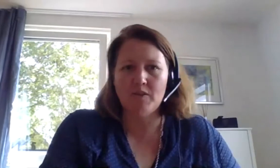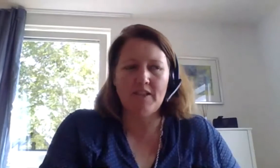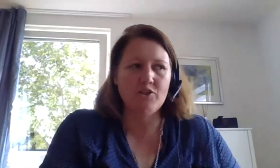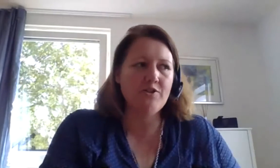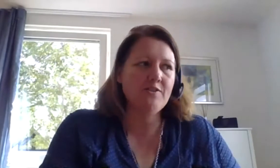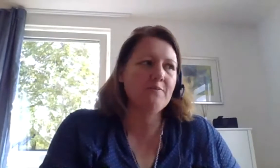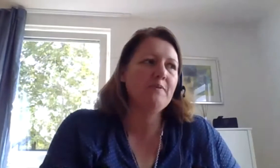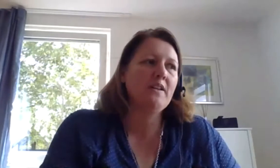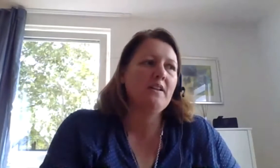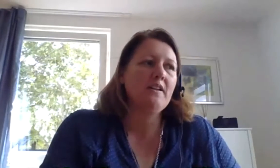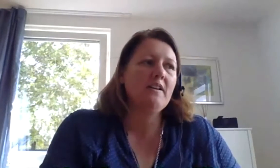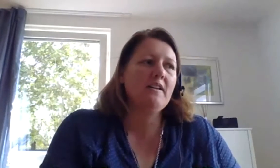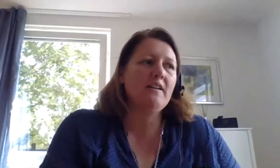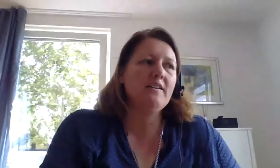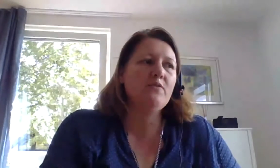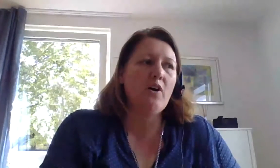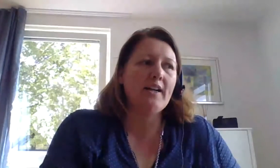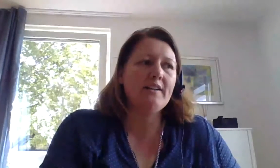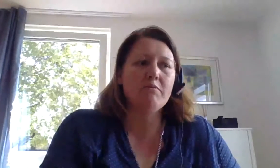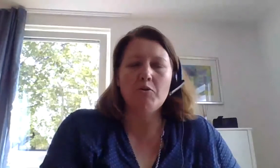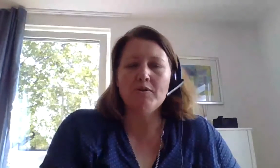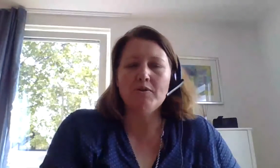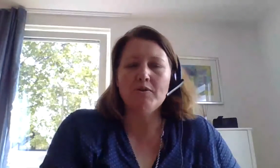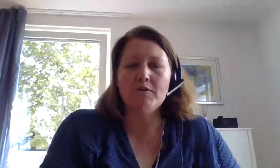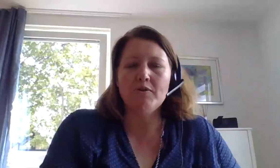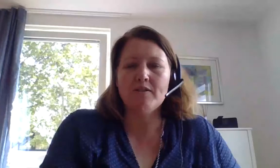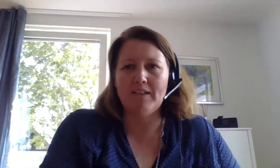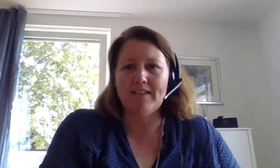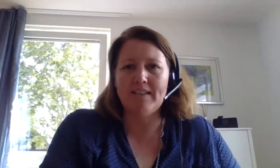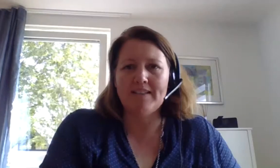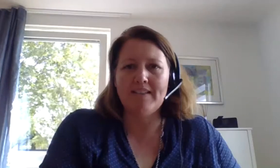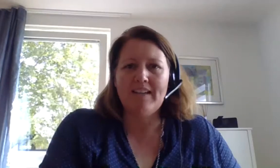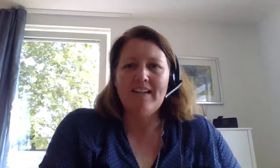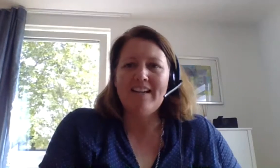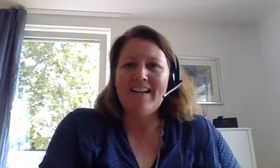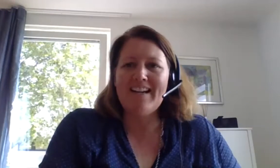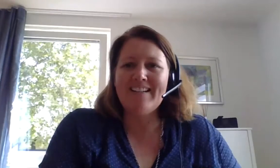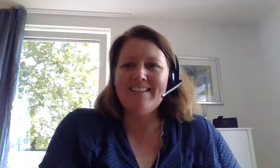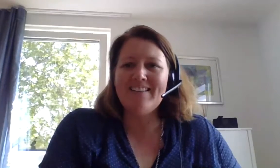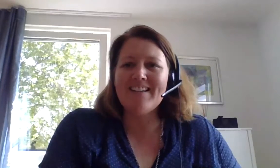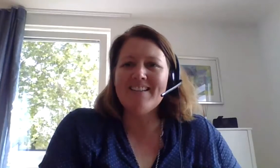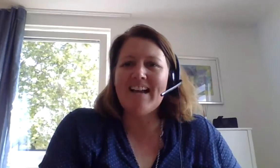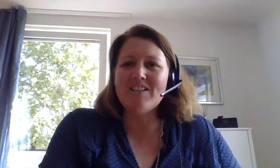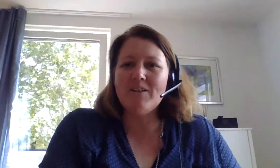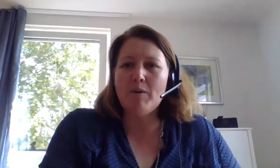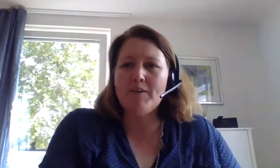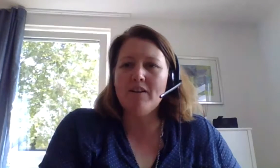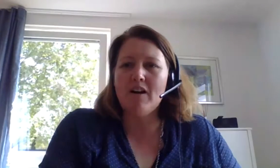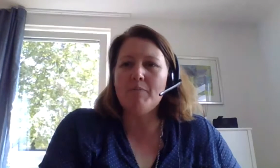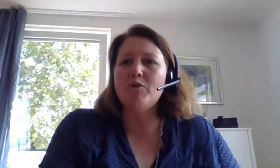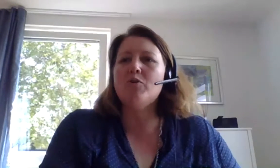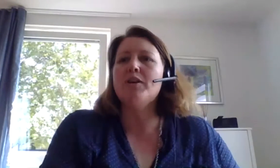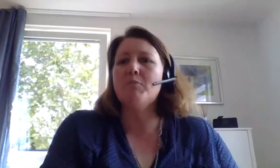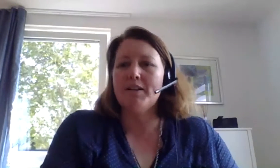Are Parents the New Teachers? Defining Roles and Responsibilities. And that's actually a webinar I'm looking